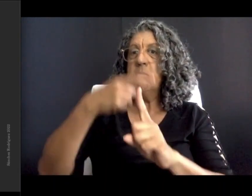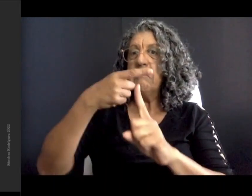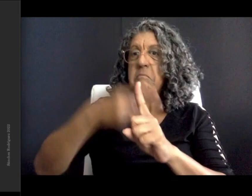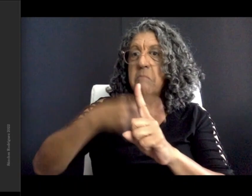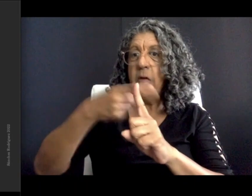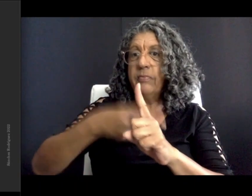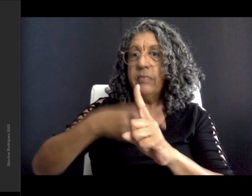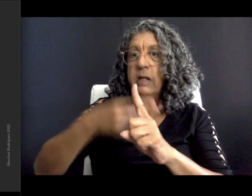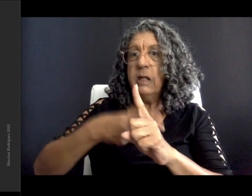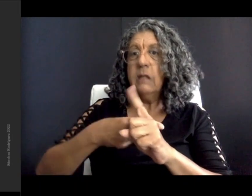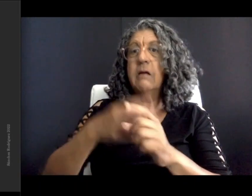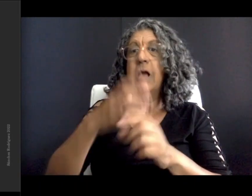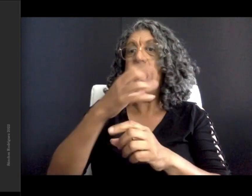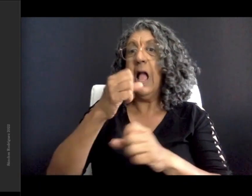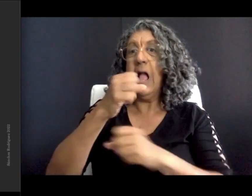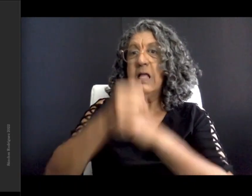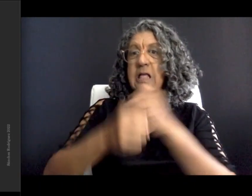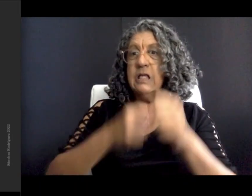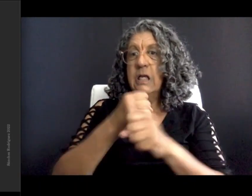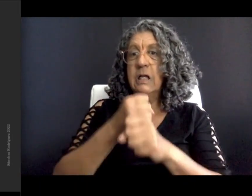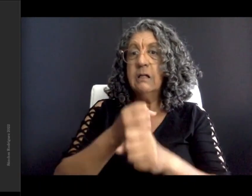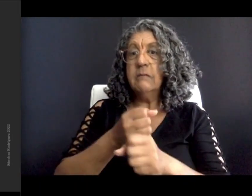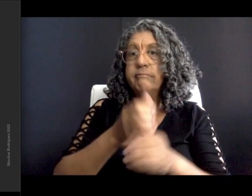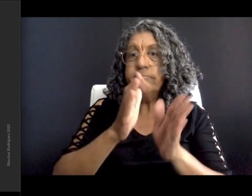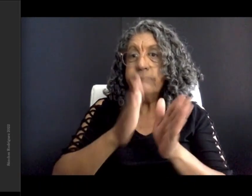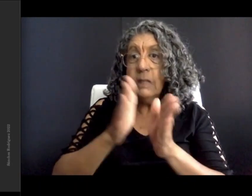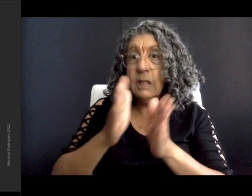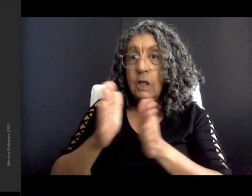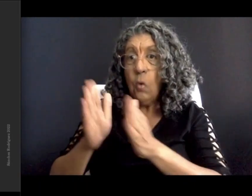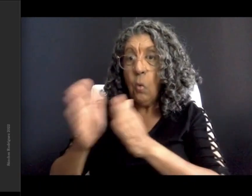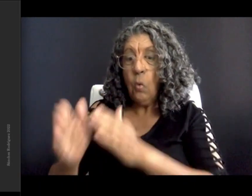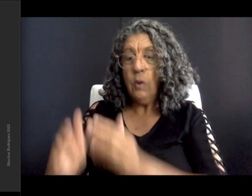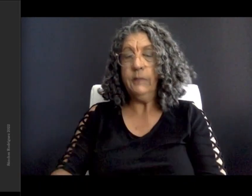based on the month and the year keep that in order.